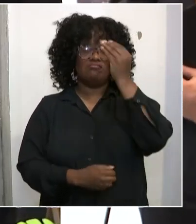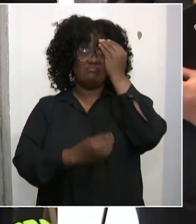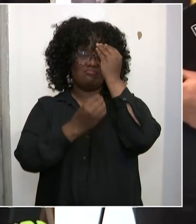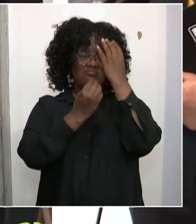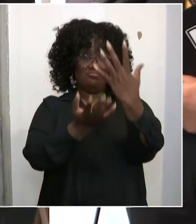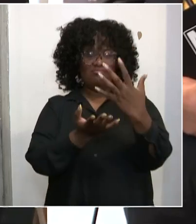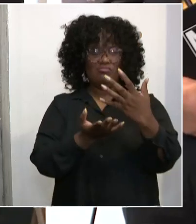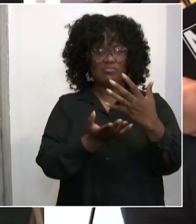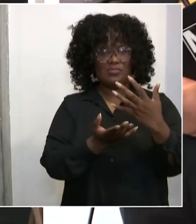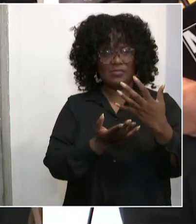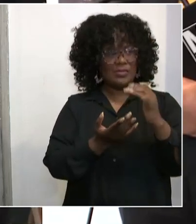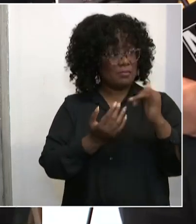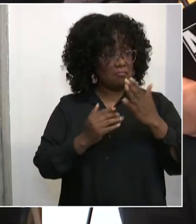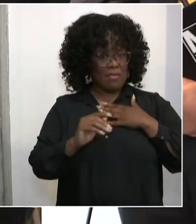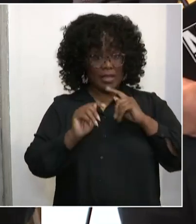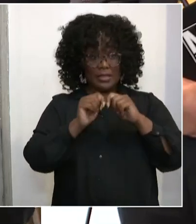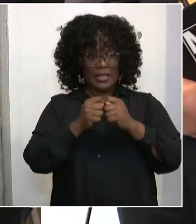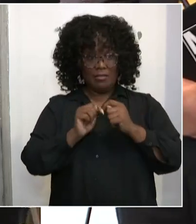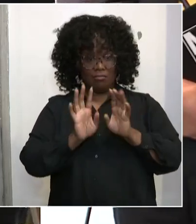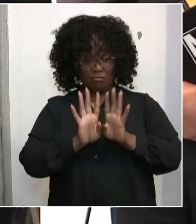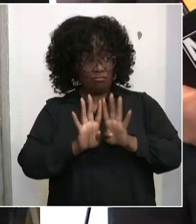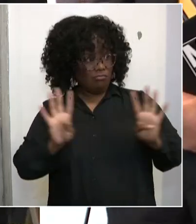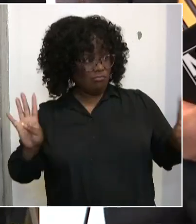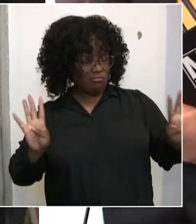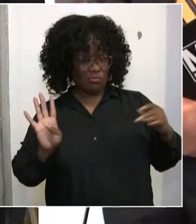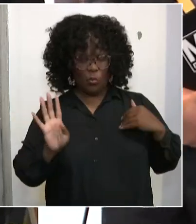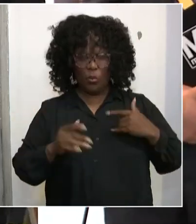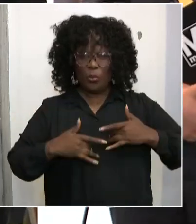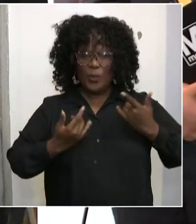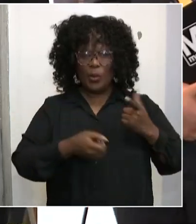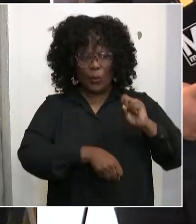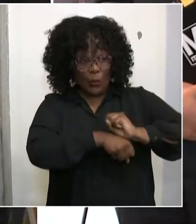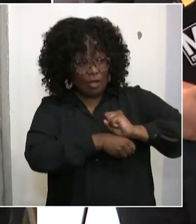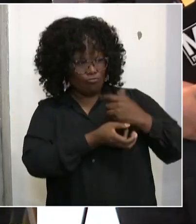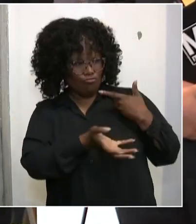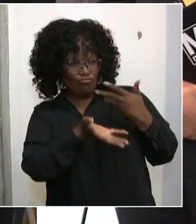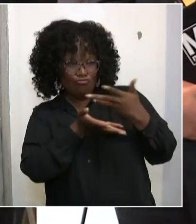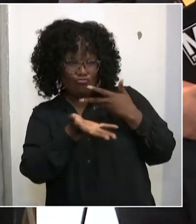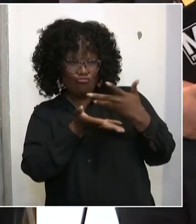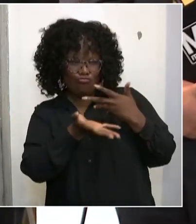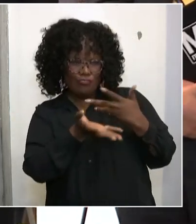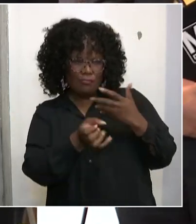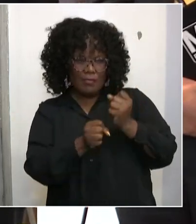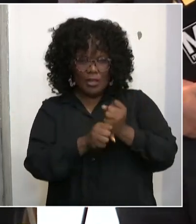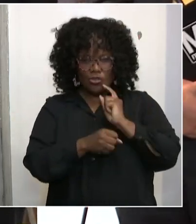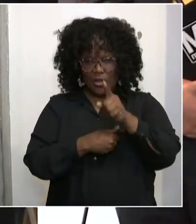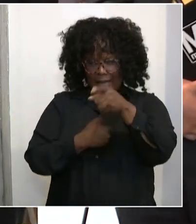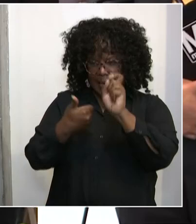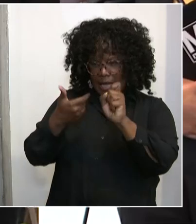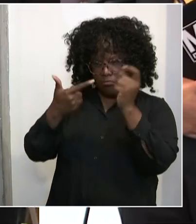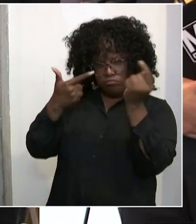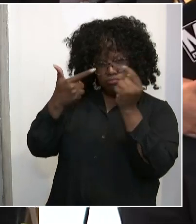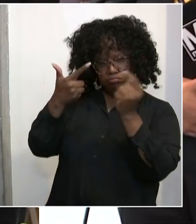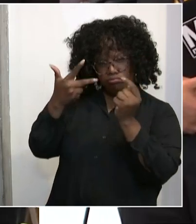Alliance and Japer and his team to ensure that whatever the needs are for uh Capital Pride when it comes to public safety,